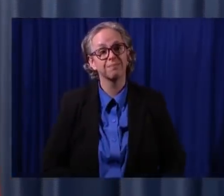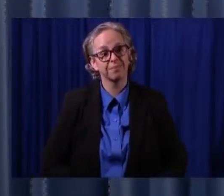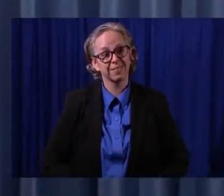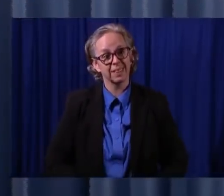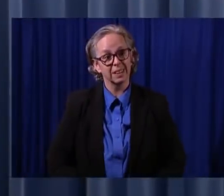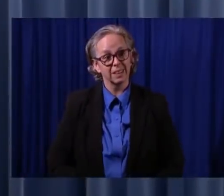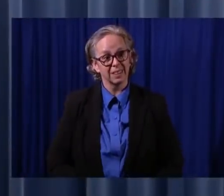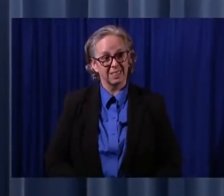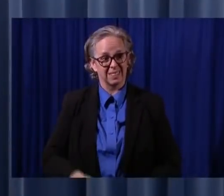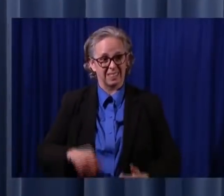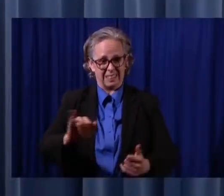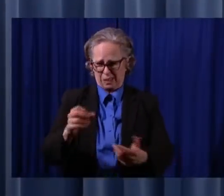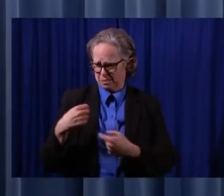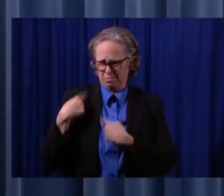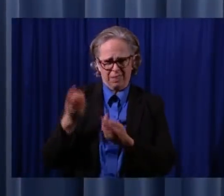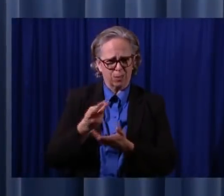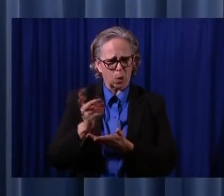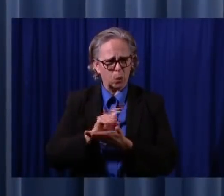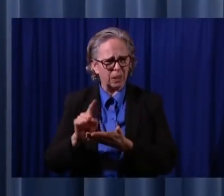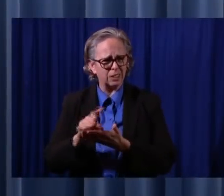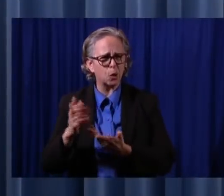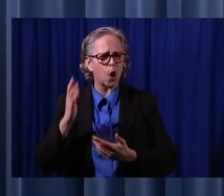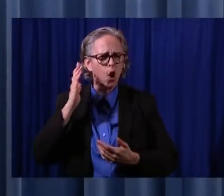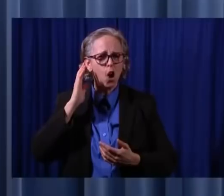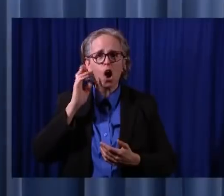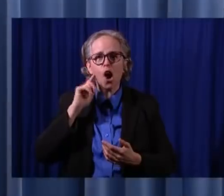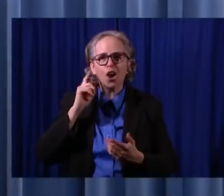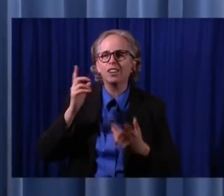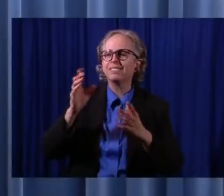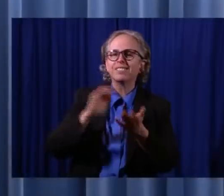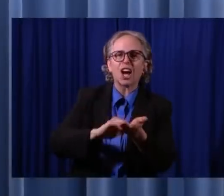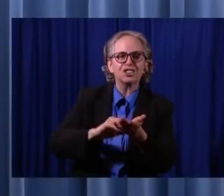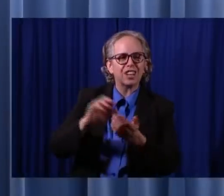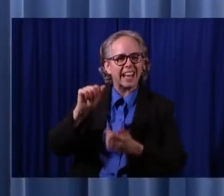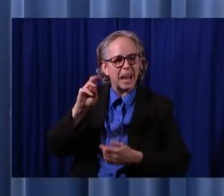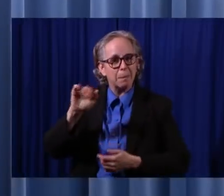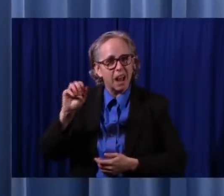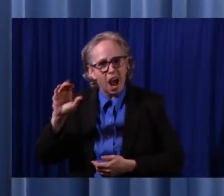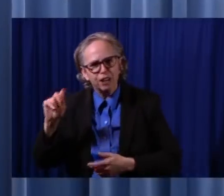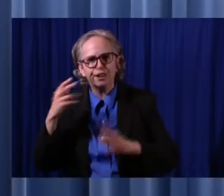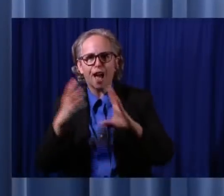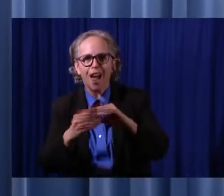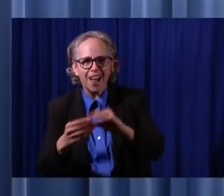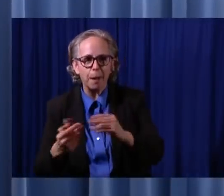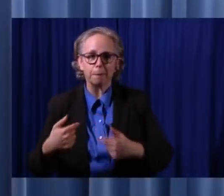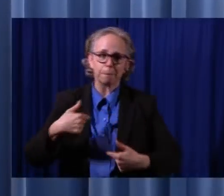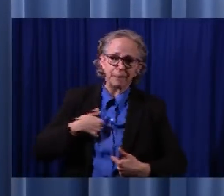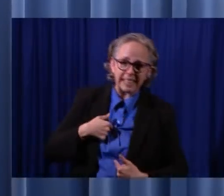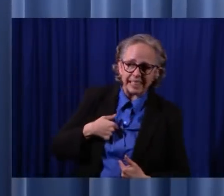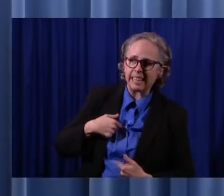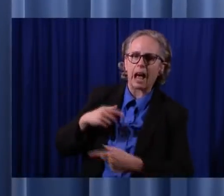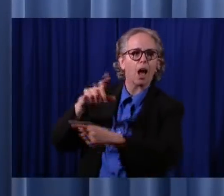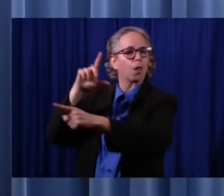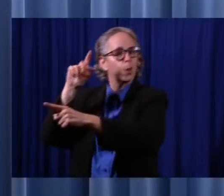I SEE YOU THE AVERAGES EIGHT SO THESE NUMBERS ARE PRETTY FLAT